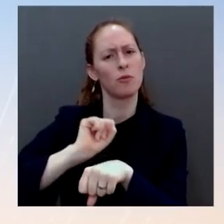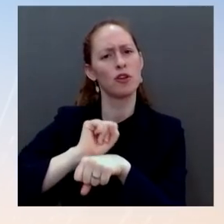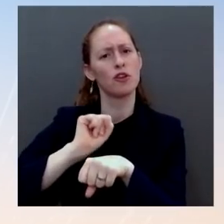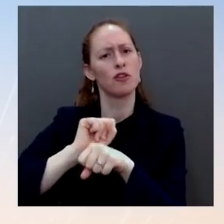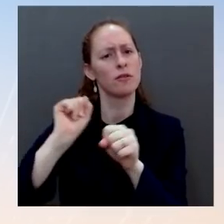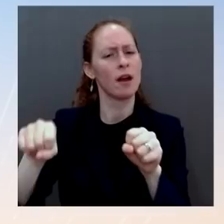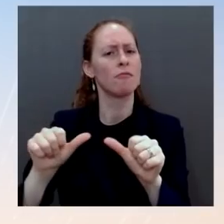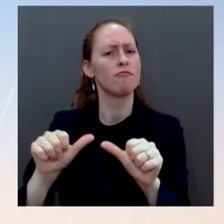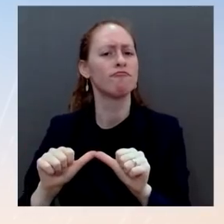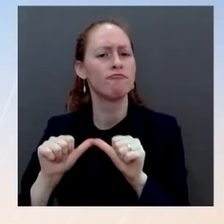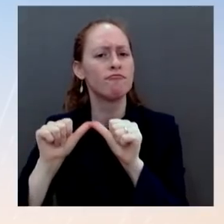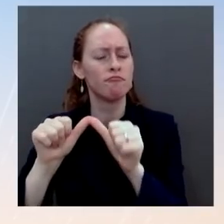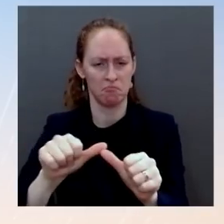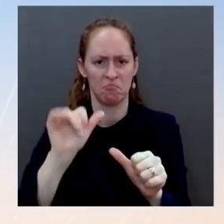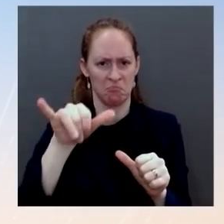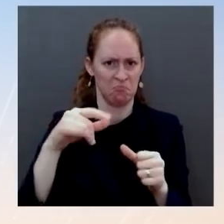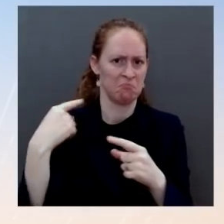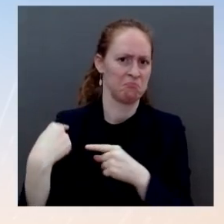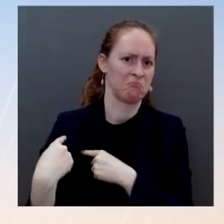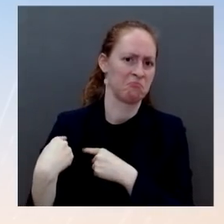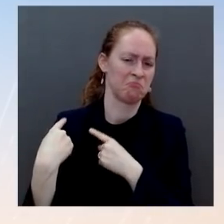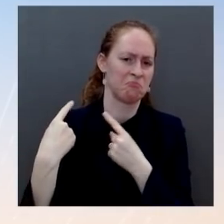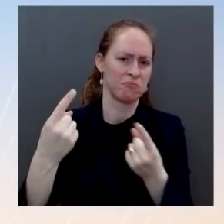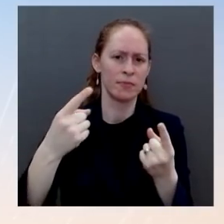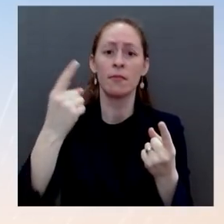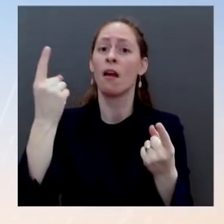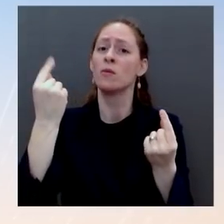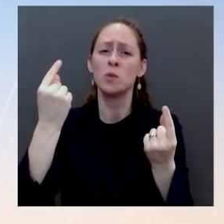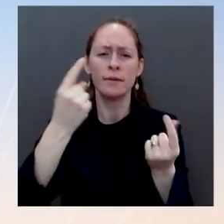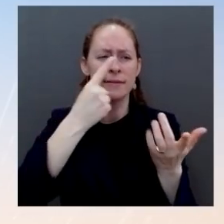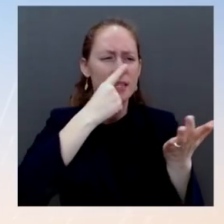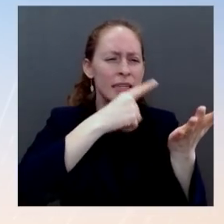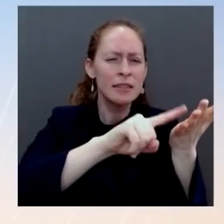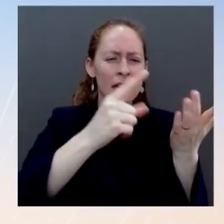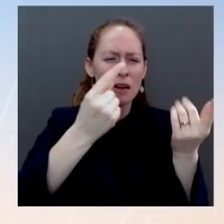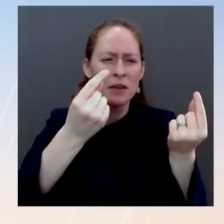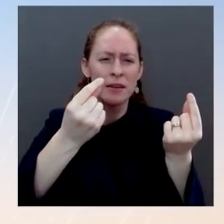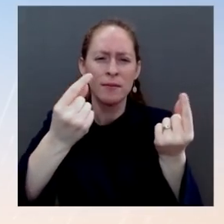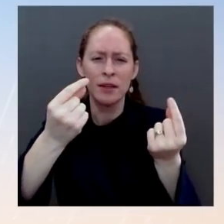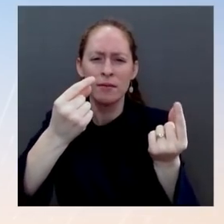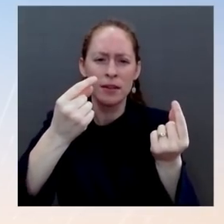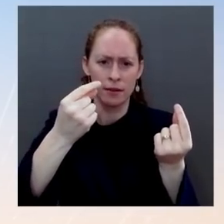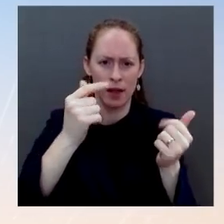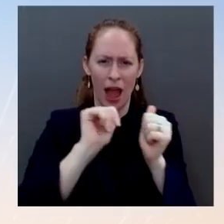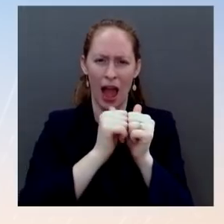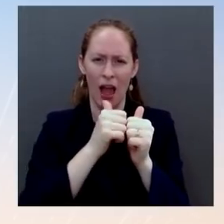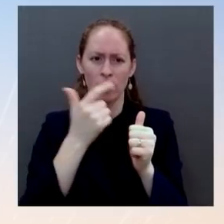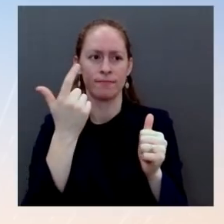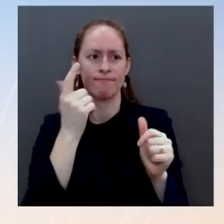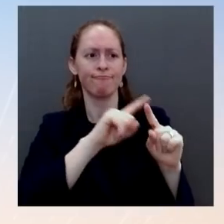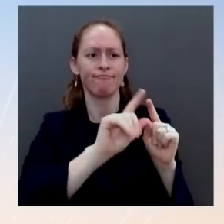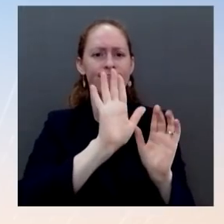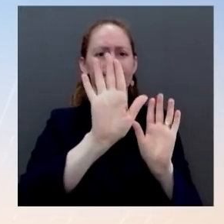to help employers develop vaccine or testing requirement programs and understand the responsibilities under the Emergency Temporary Standard,